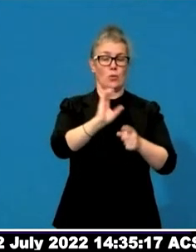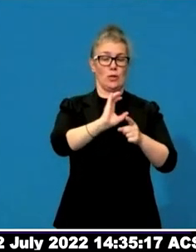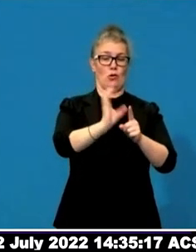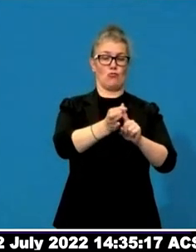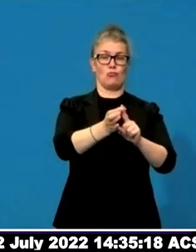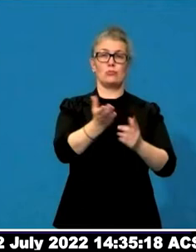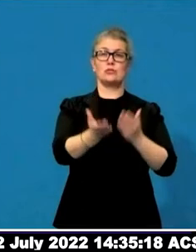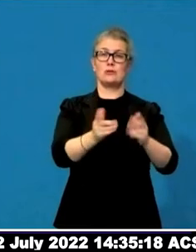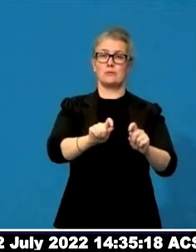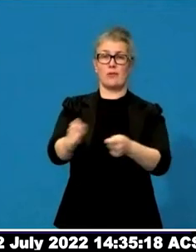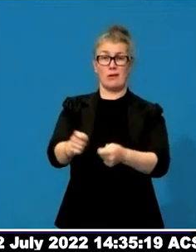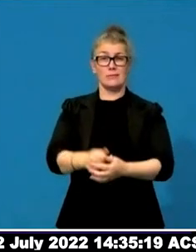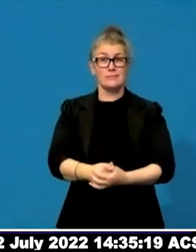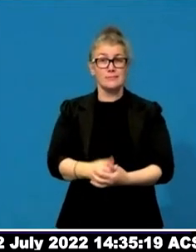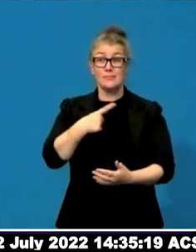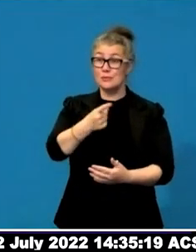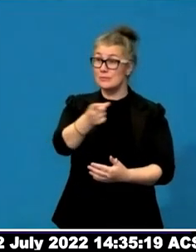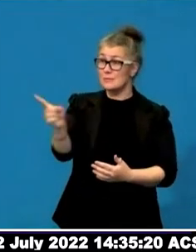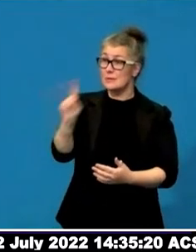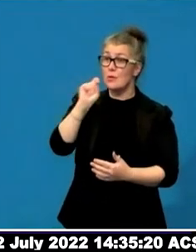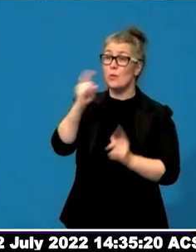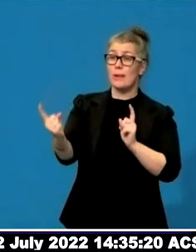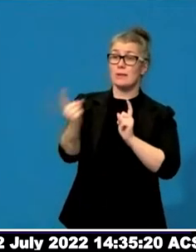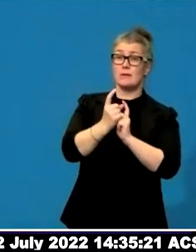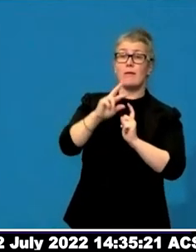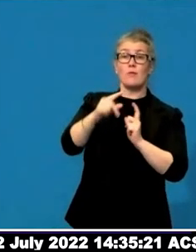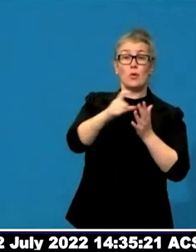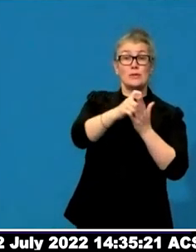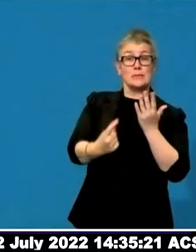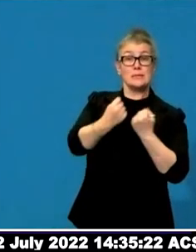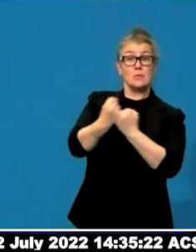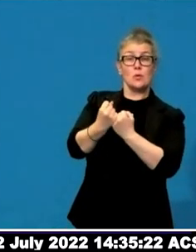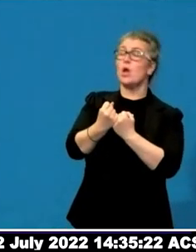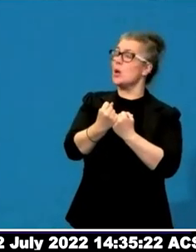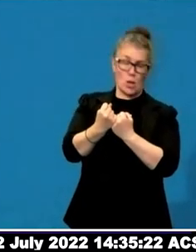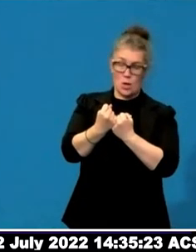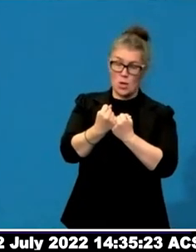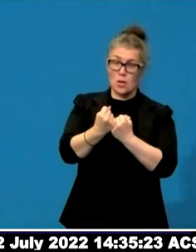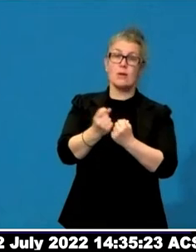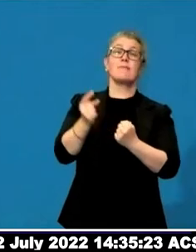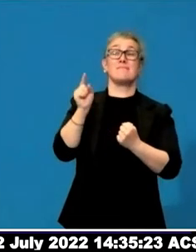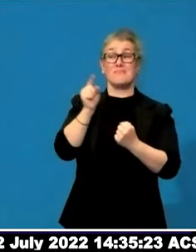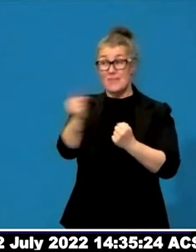Because people don't come to us for disability support. They come to us because we have Aboriginal people on the front line.